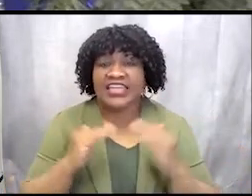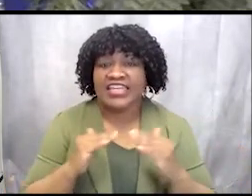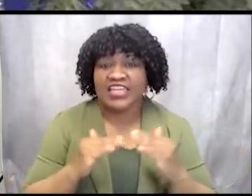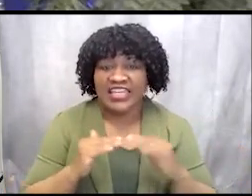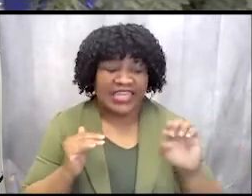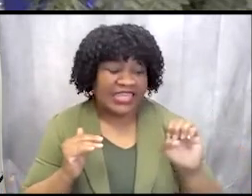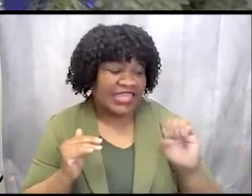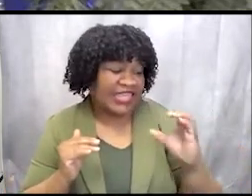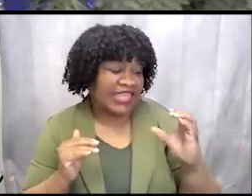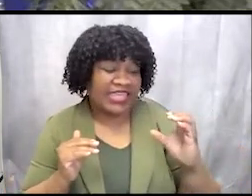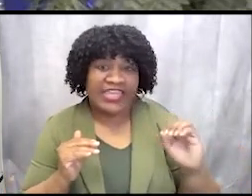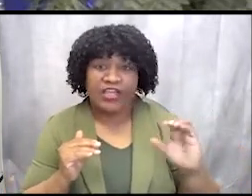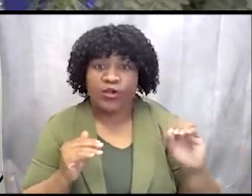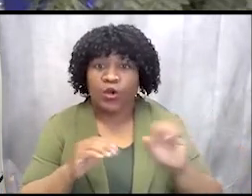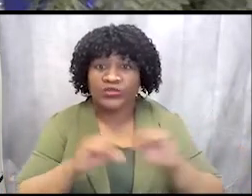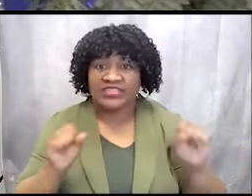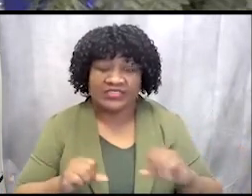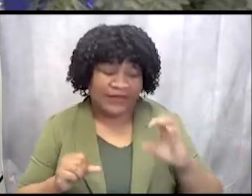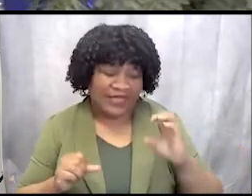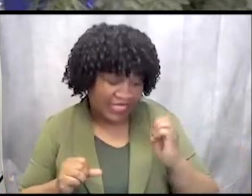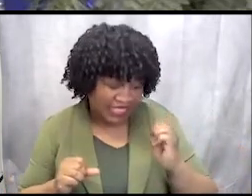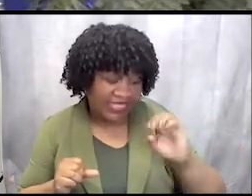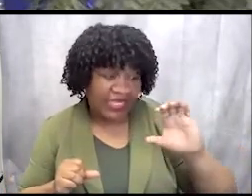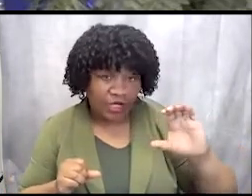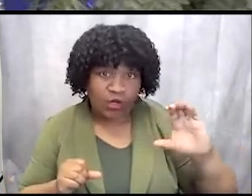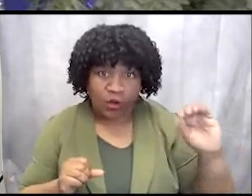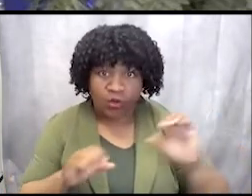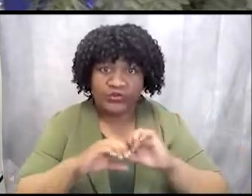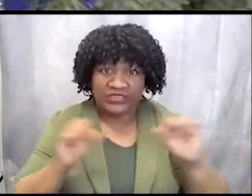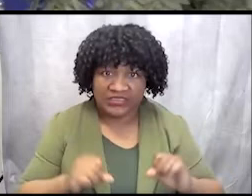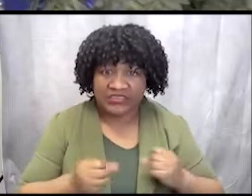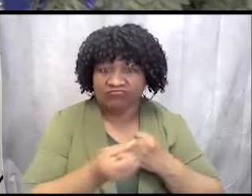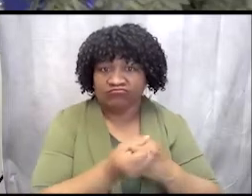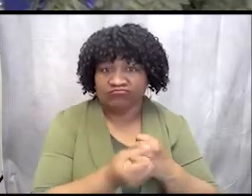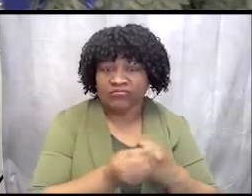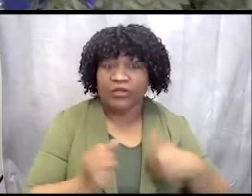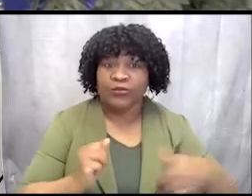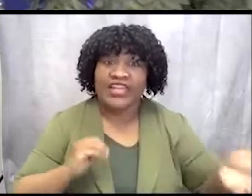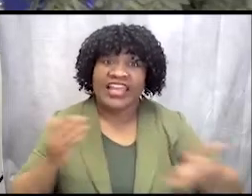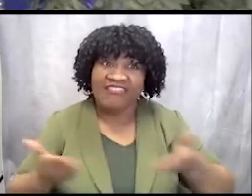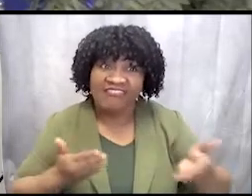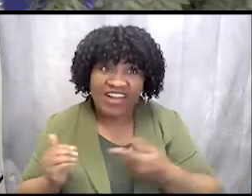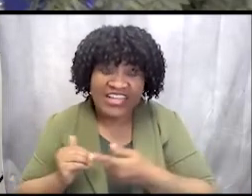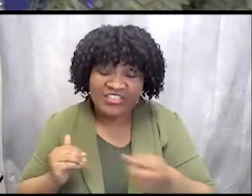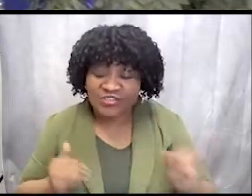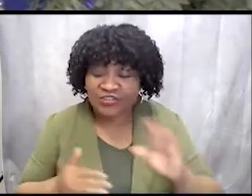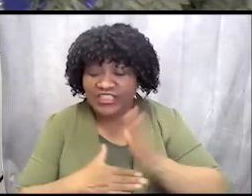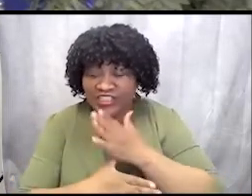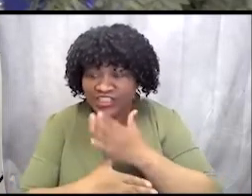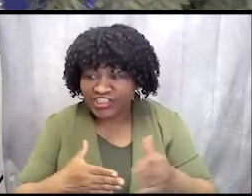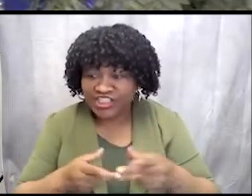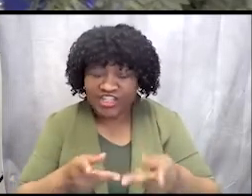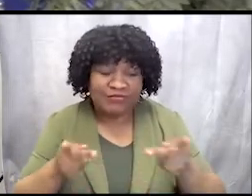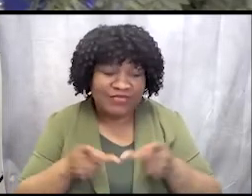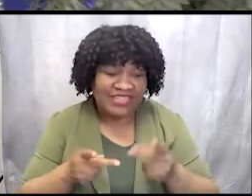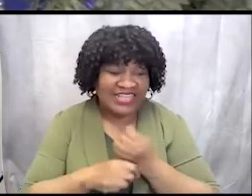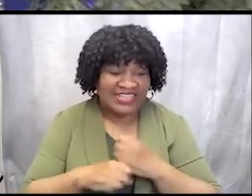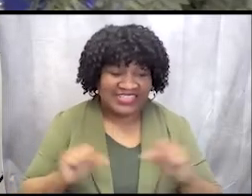of support and trust that says, "We invite you. This is a shared space and a safe space